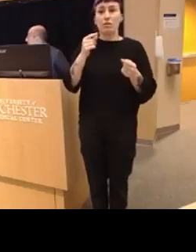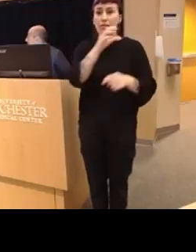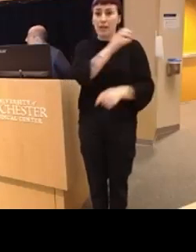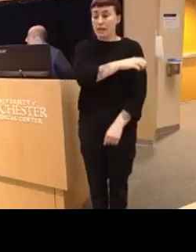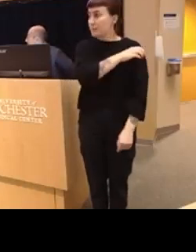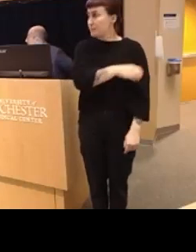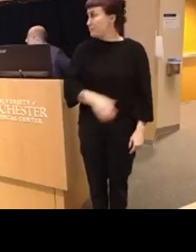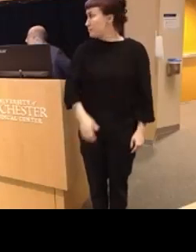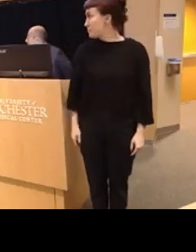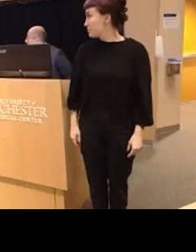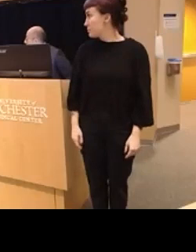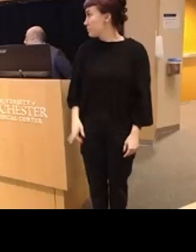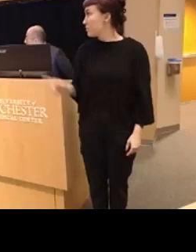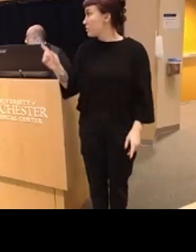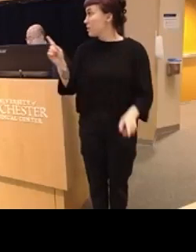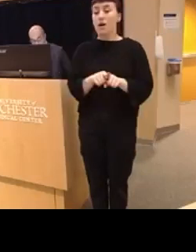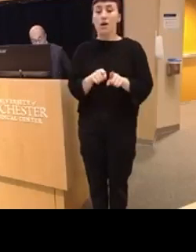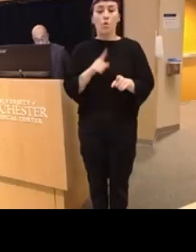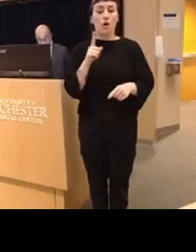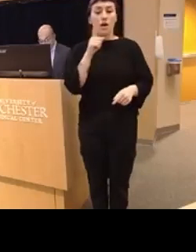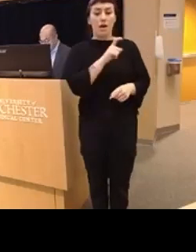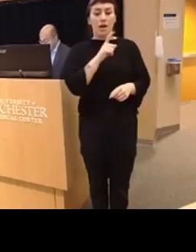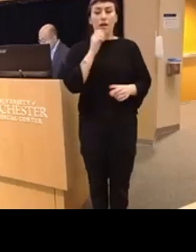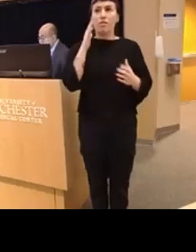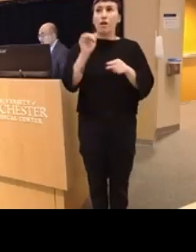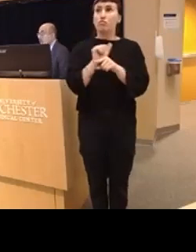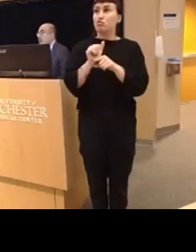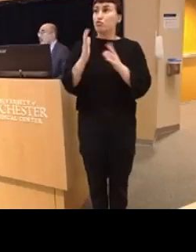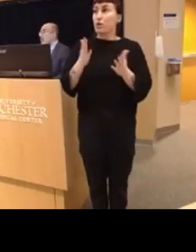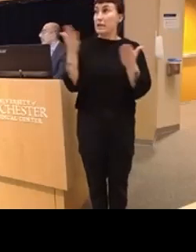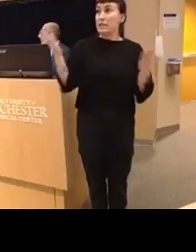know actually I also wanted to ask you there are a lot of traines in this audience as well and on